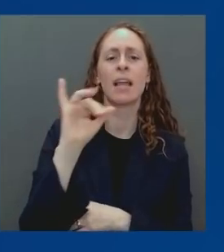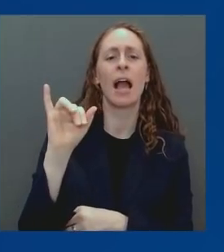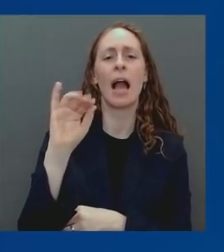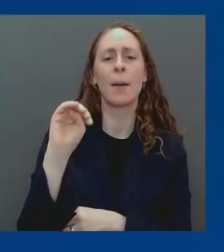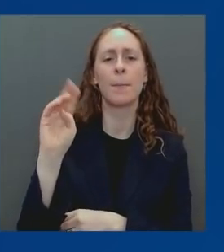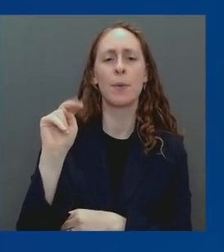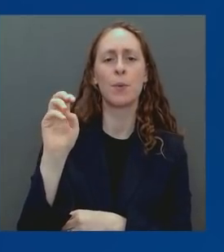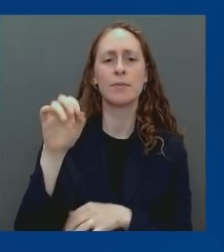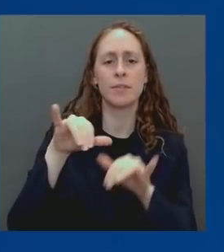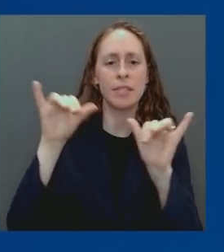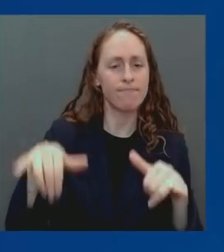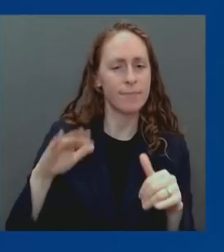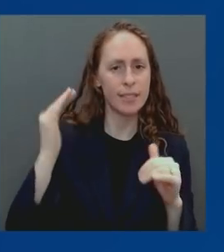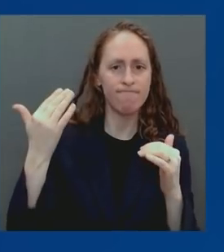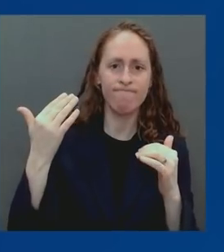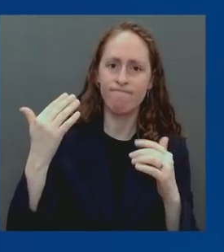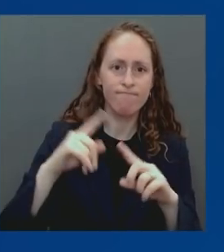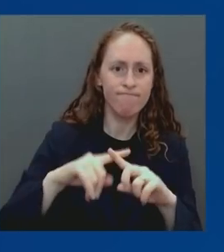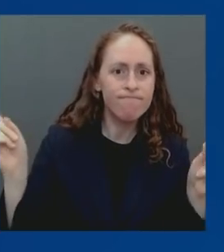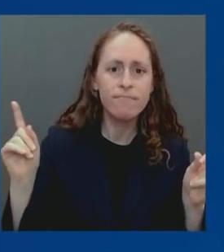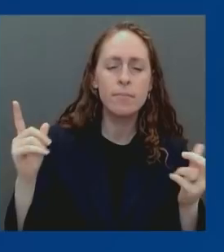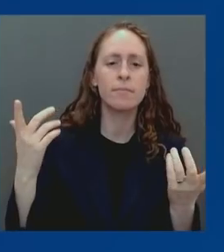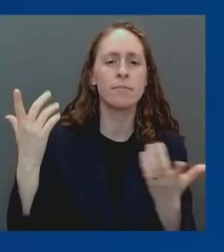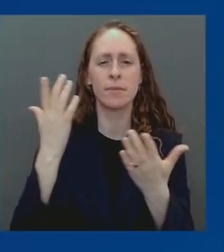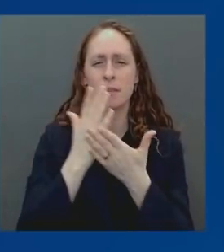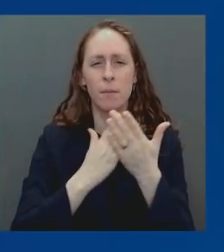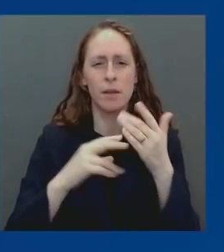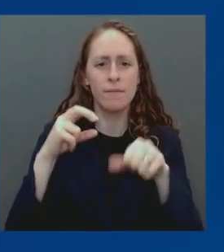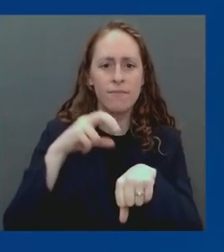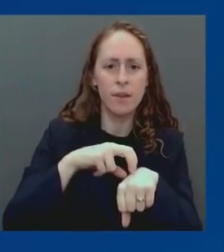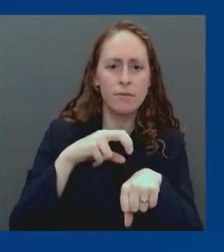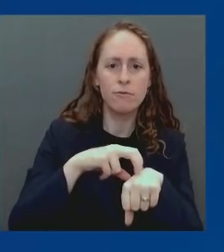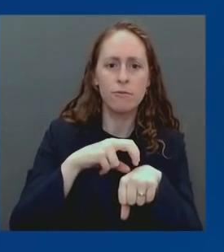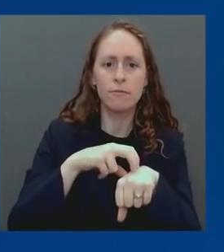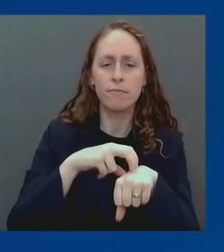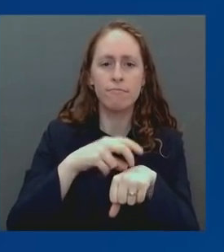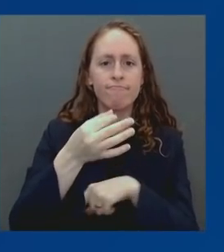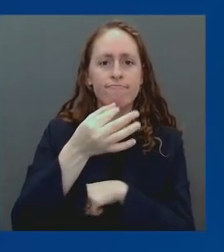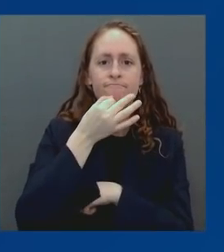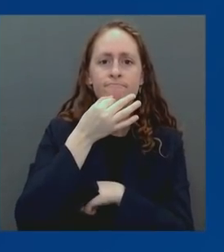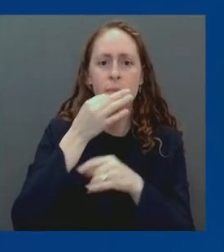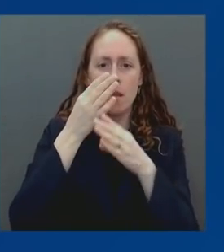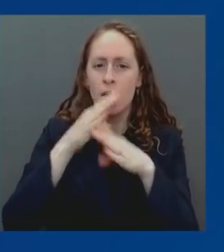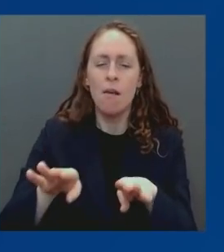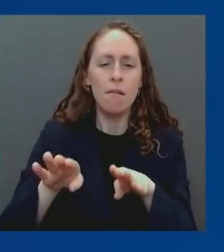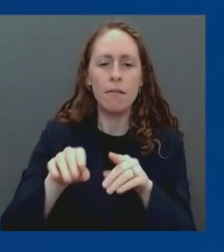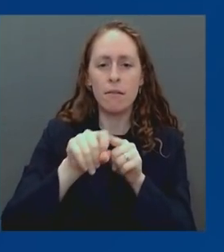All of these now are being actively pursued. But before we can make any definitive statements,